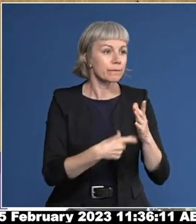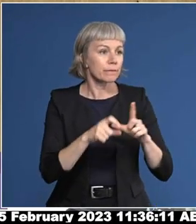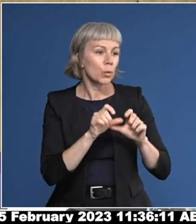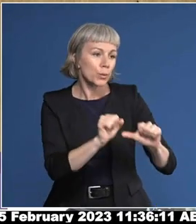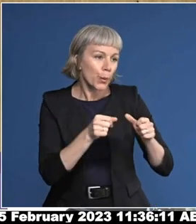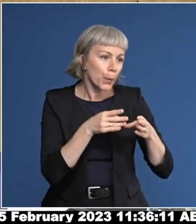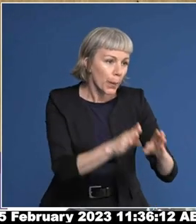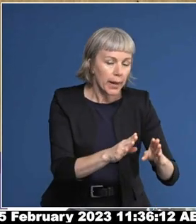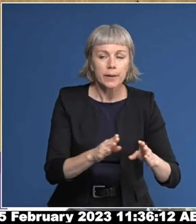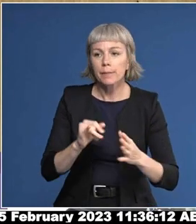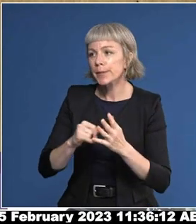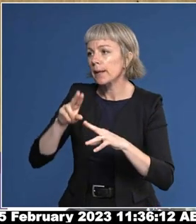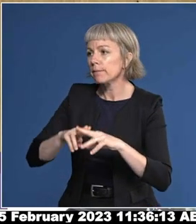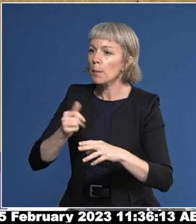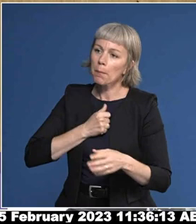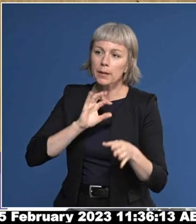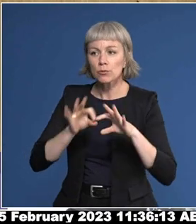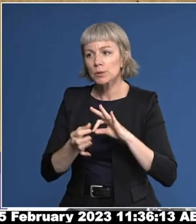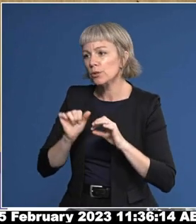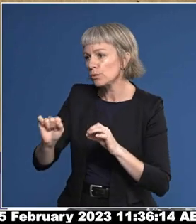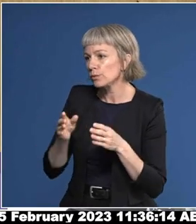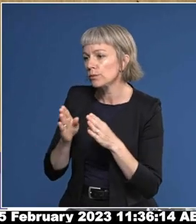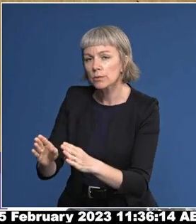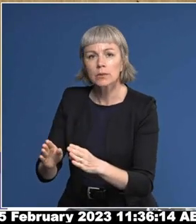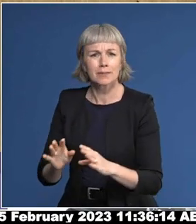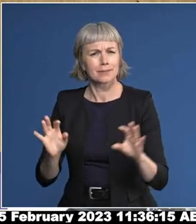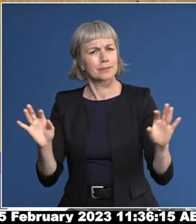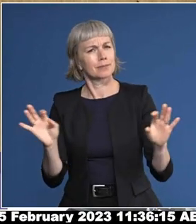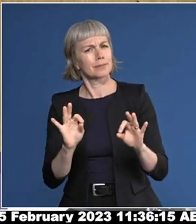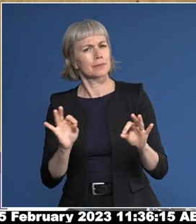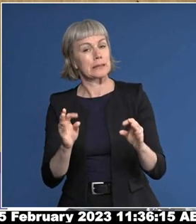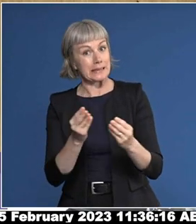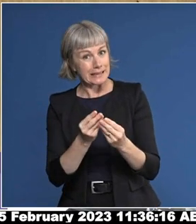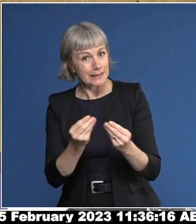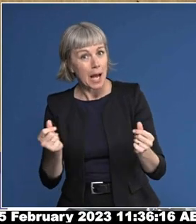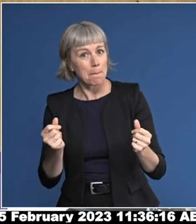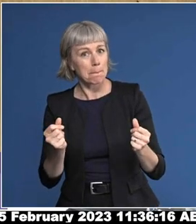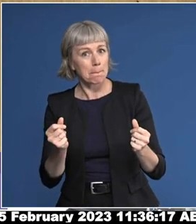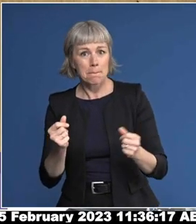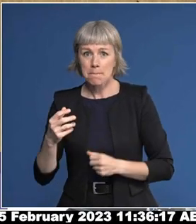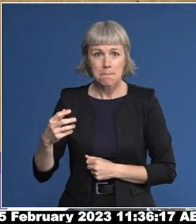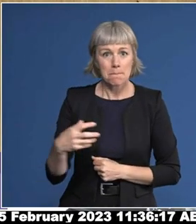interpreting those - some are funded obligations, and some are legal obligations.